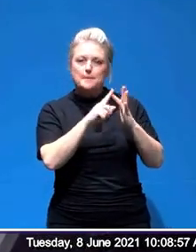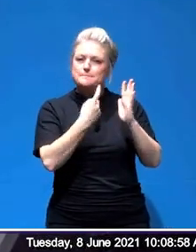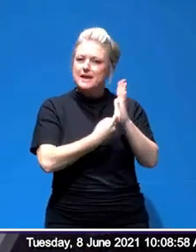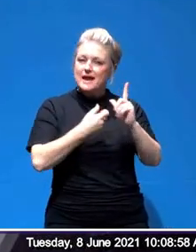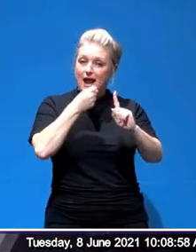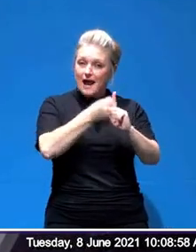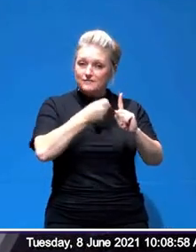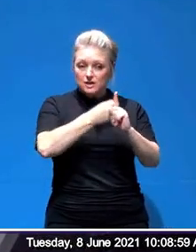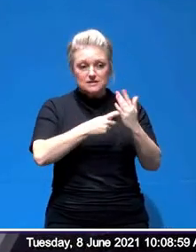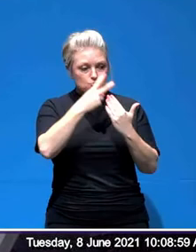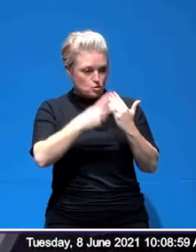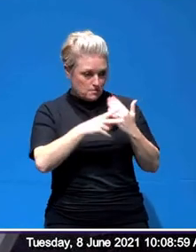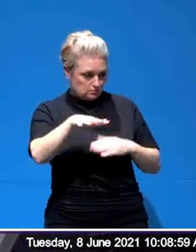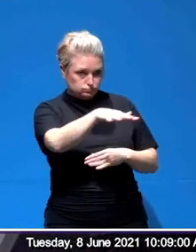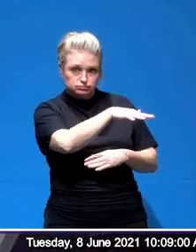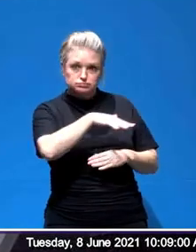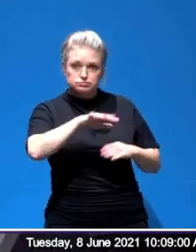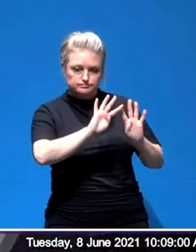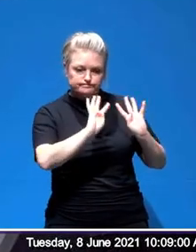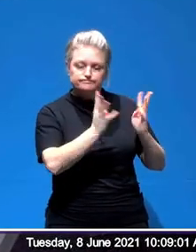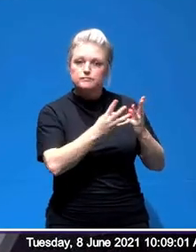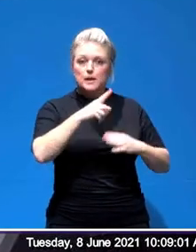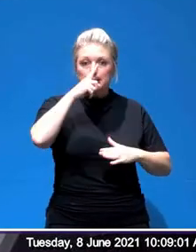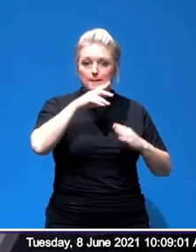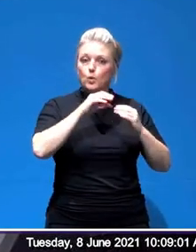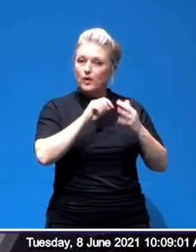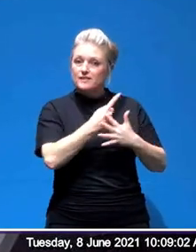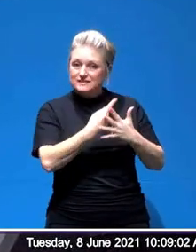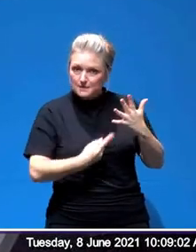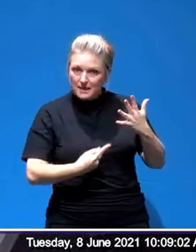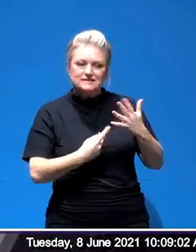learning disability, auspiced by JFA Purple Orange and funded by the